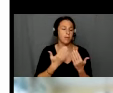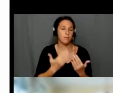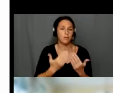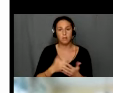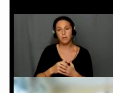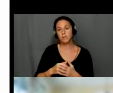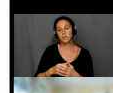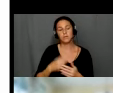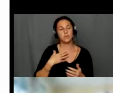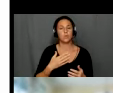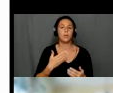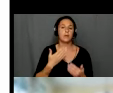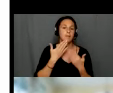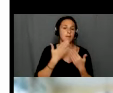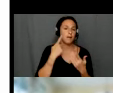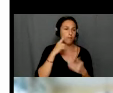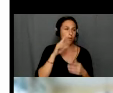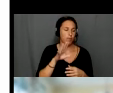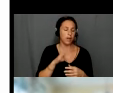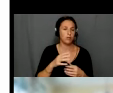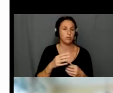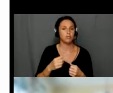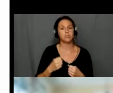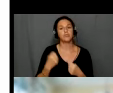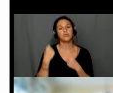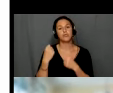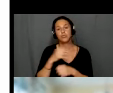So as Dan said, I work